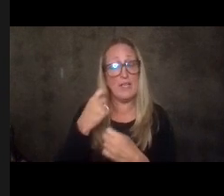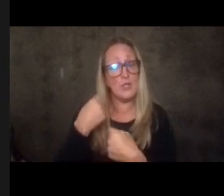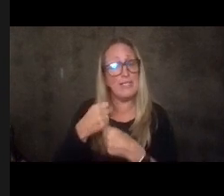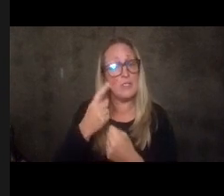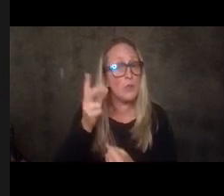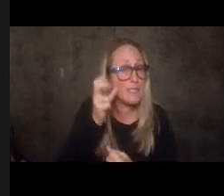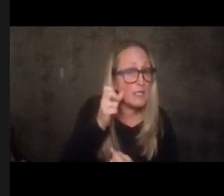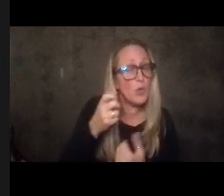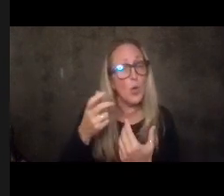hear or use without sound.